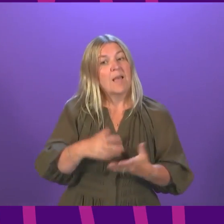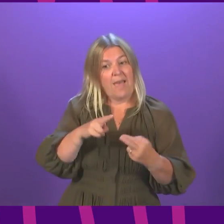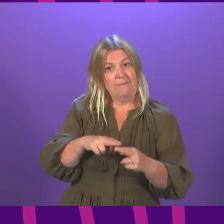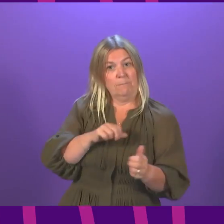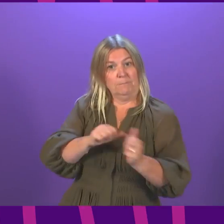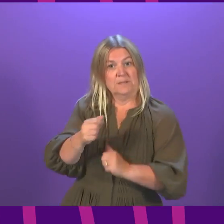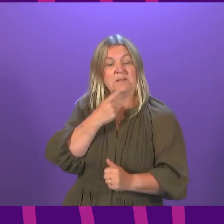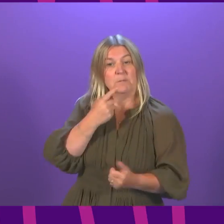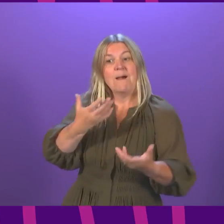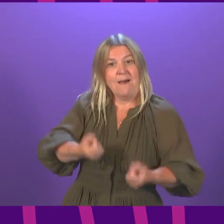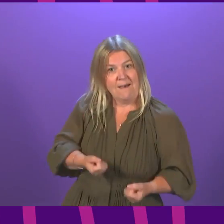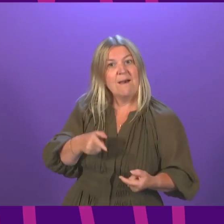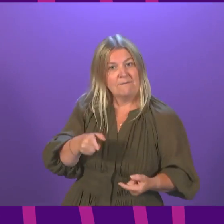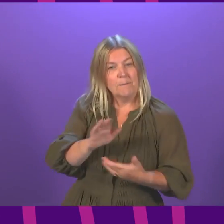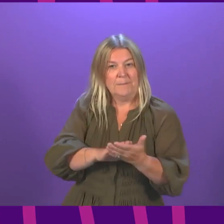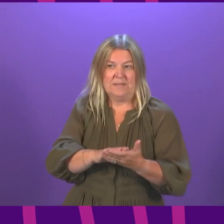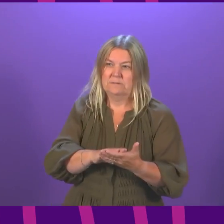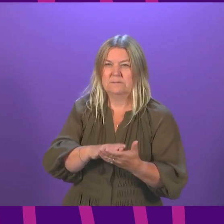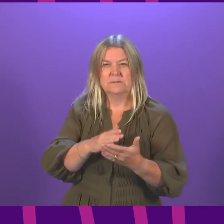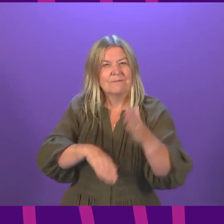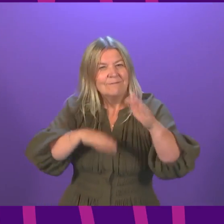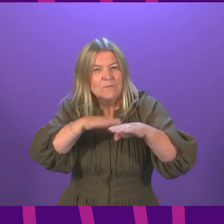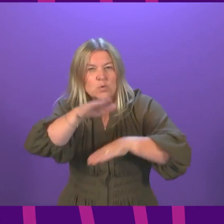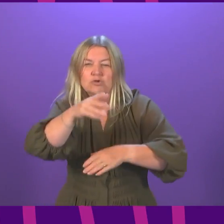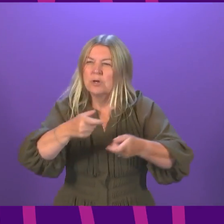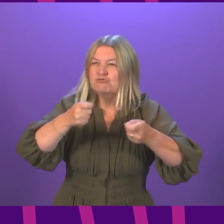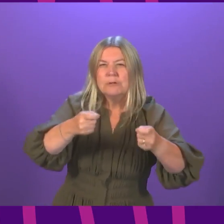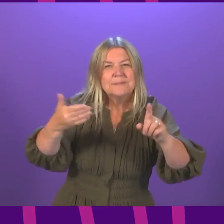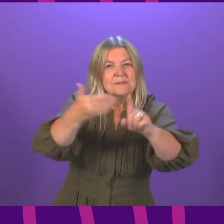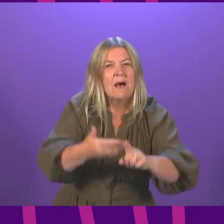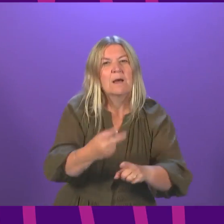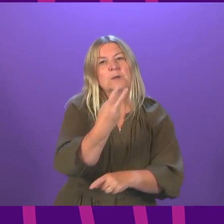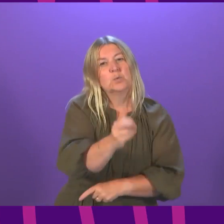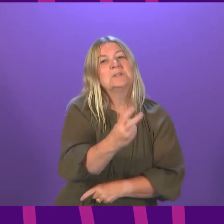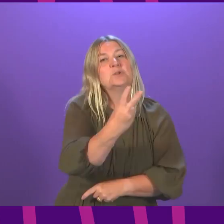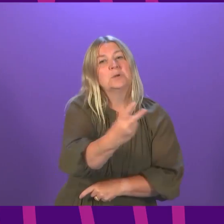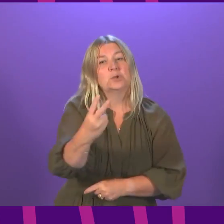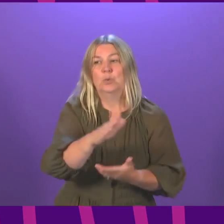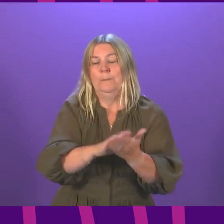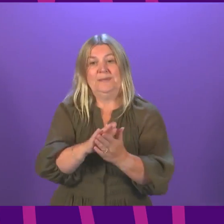target for 2022. This year is about ensuring that same-day treatment is available and that